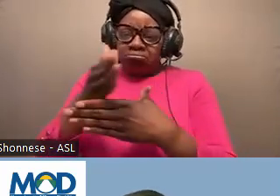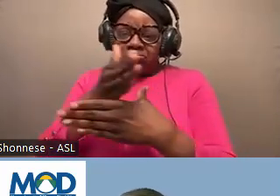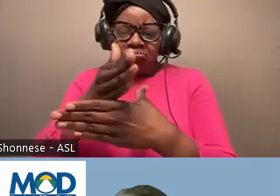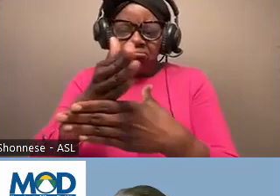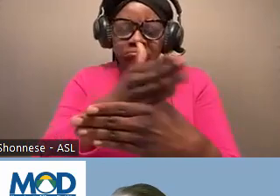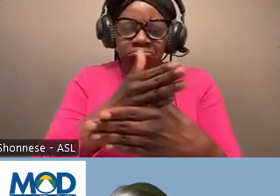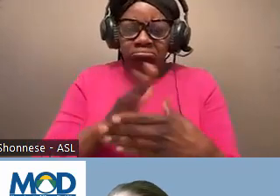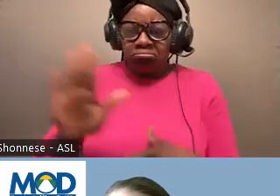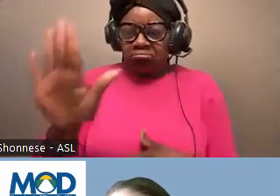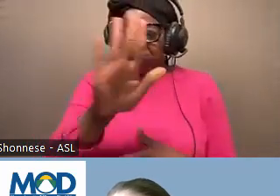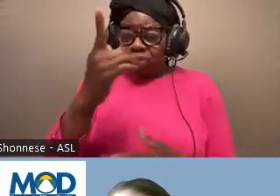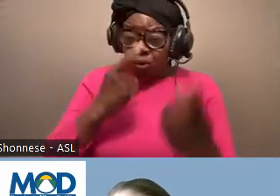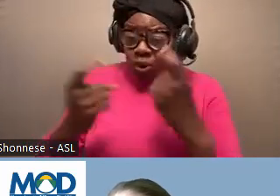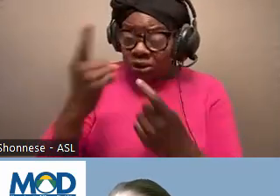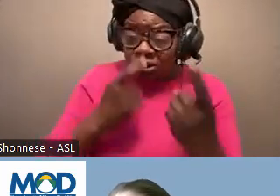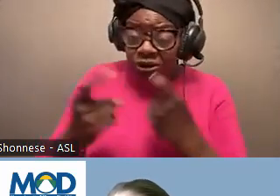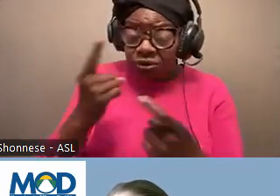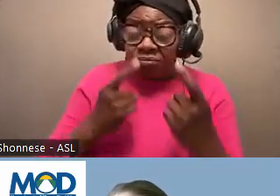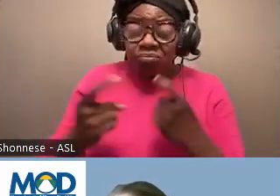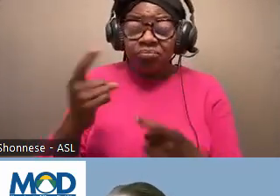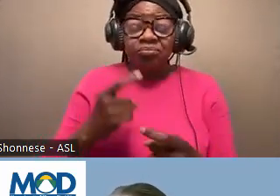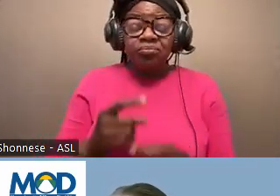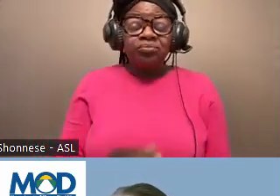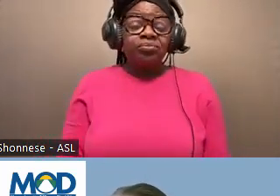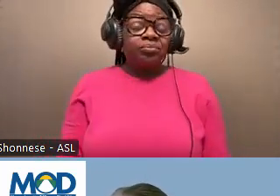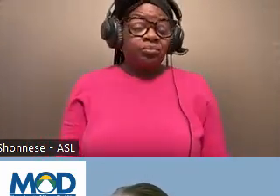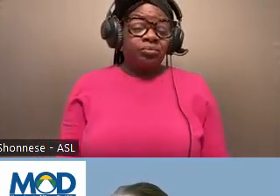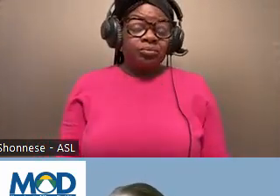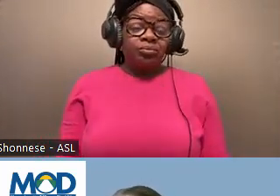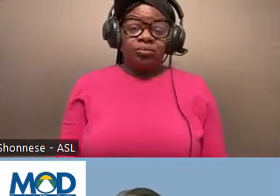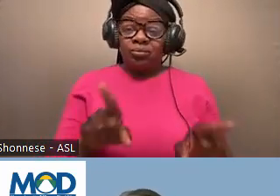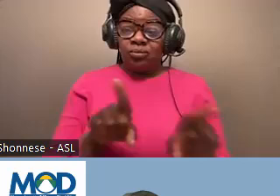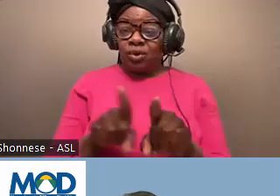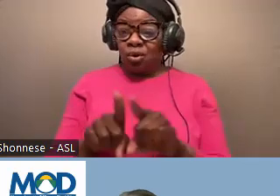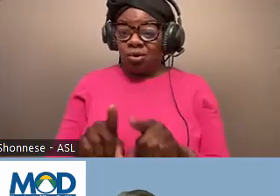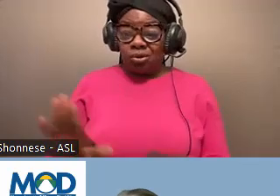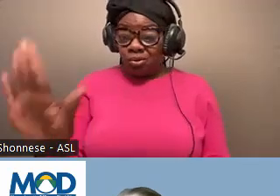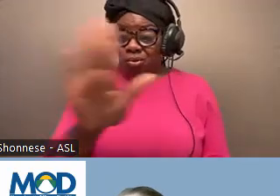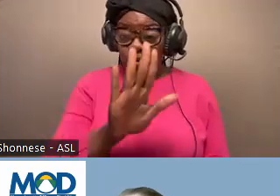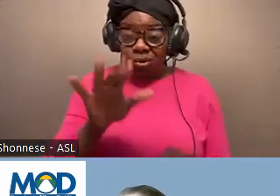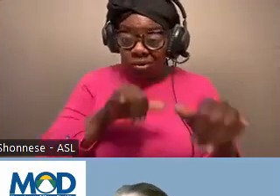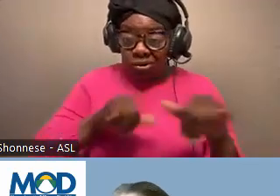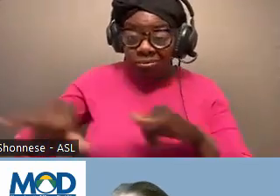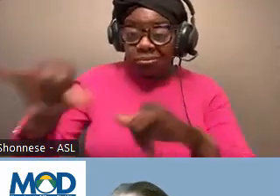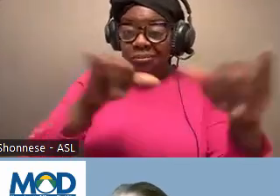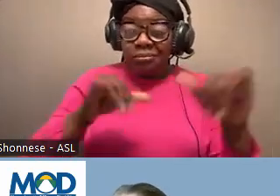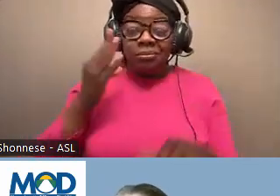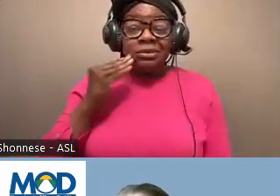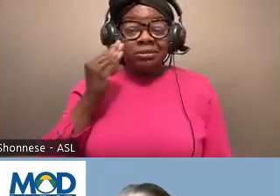your common questions and share some common experiences. So, if you have a question,